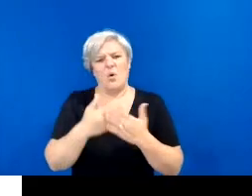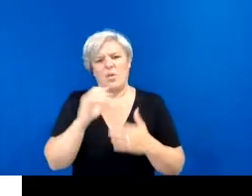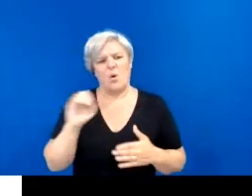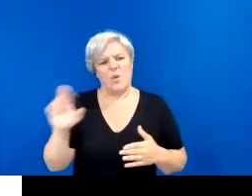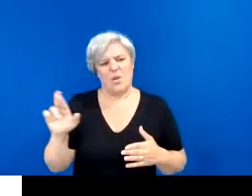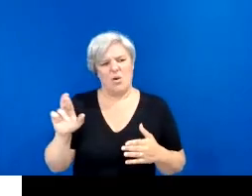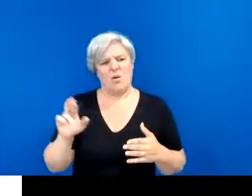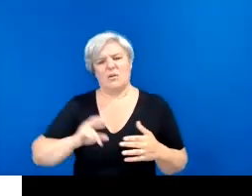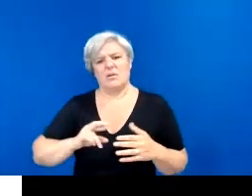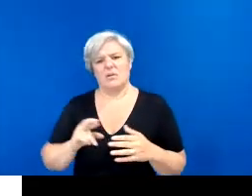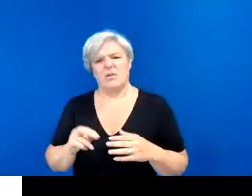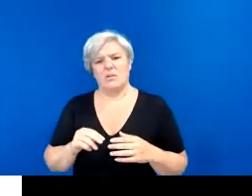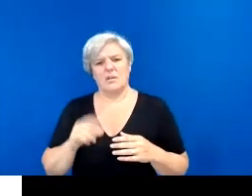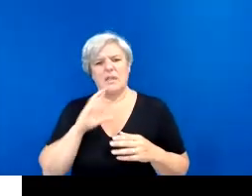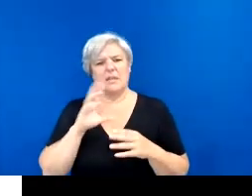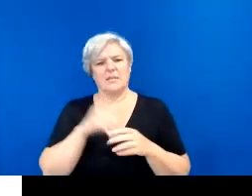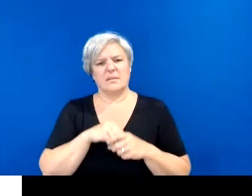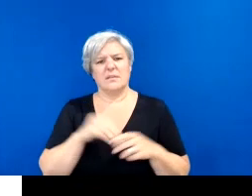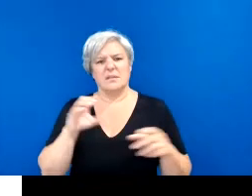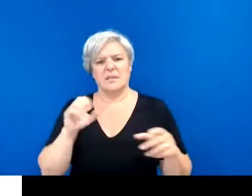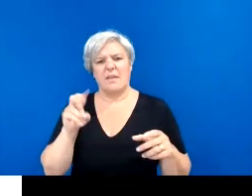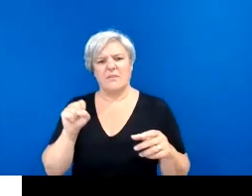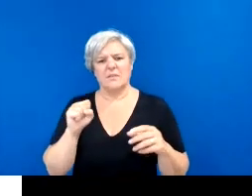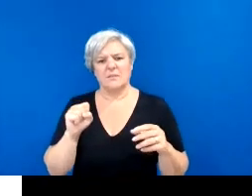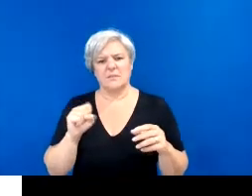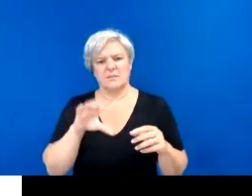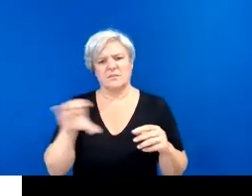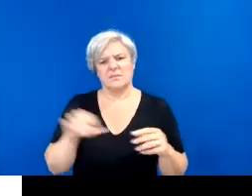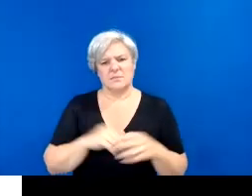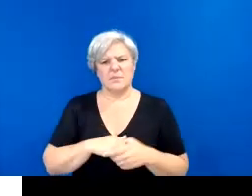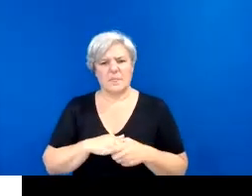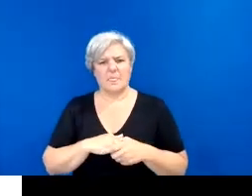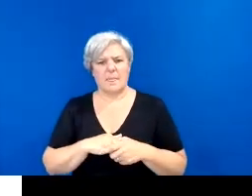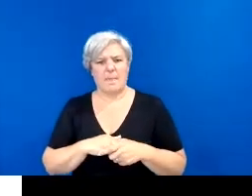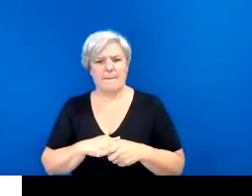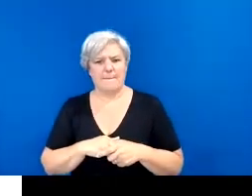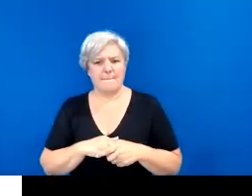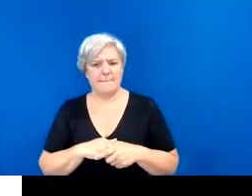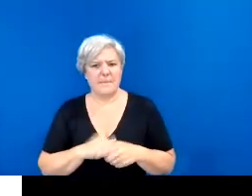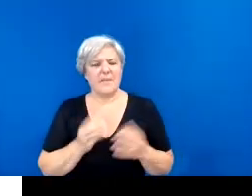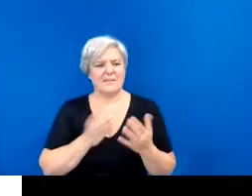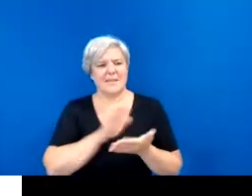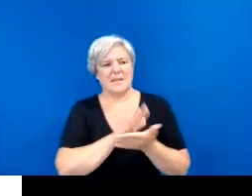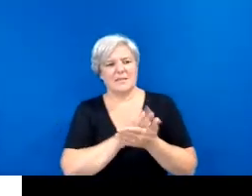Canvas Commons published through the Academic Senate for California Community Colleges.